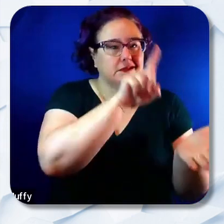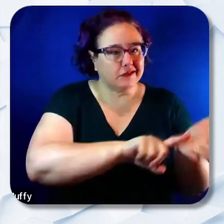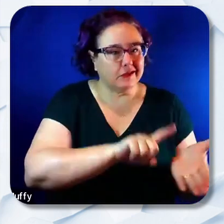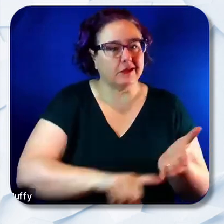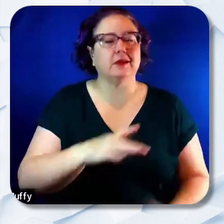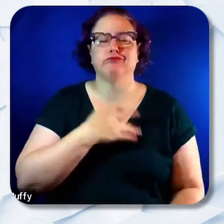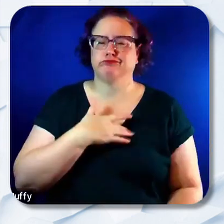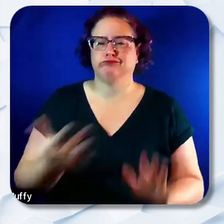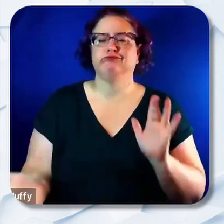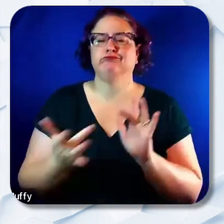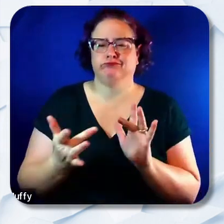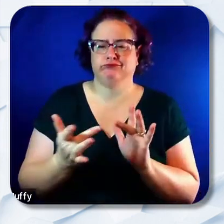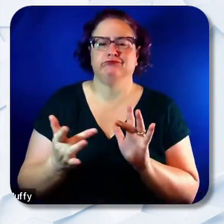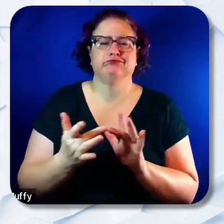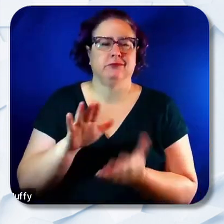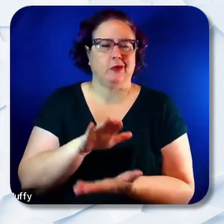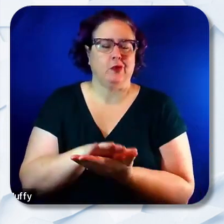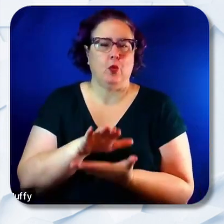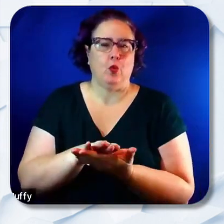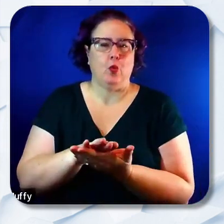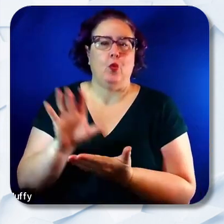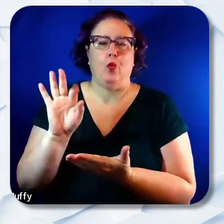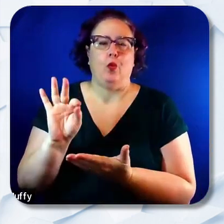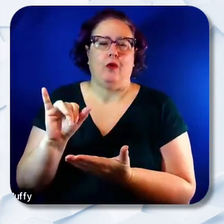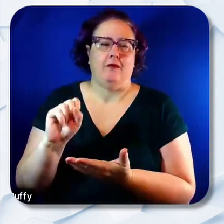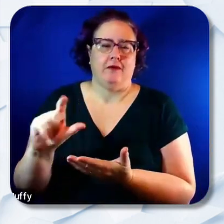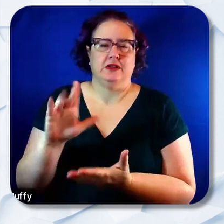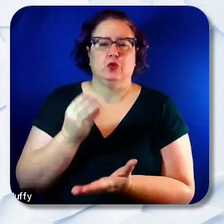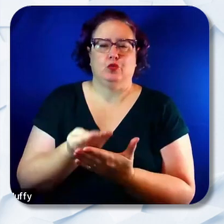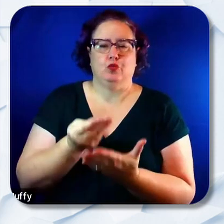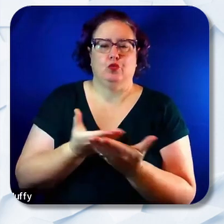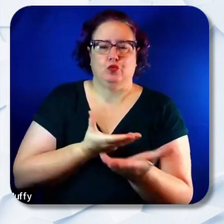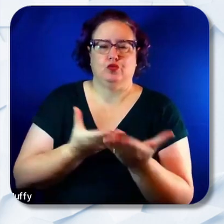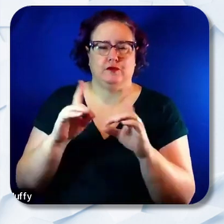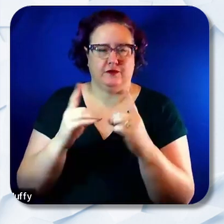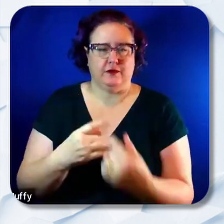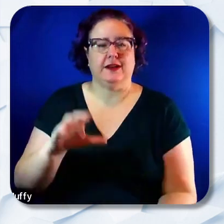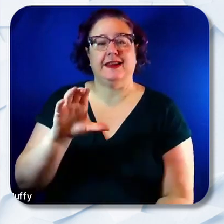School Services School Fiscal Services Division at CAAR@cde.ca.gov.